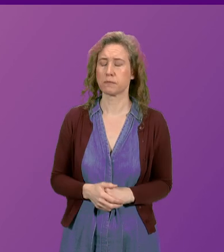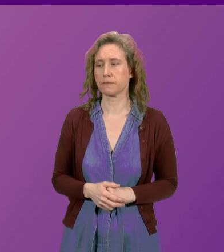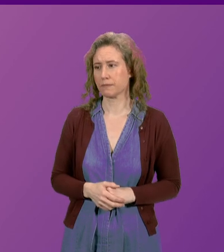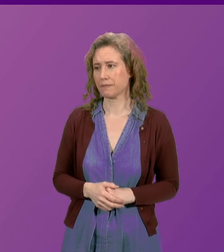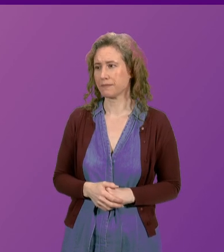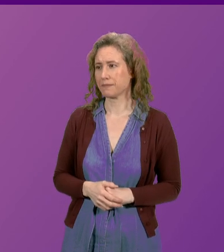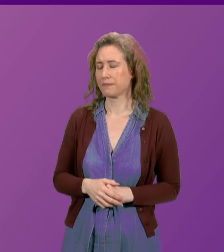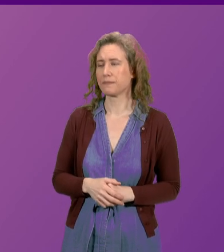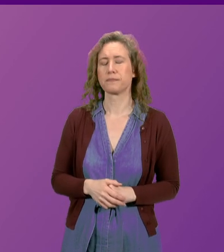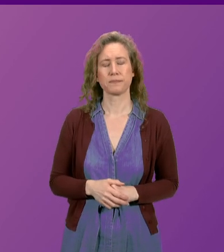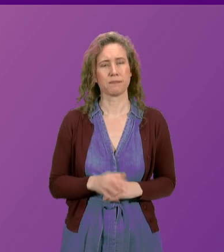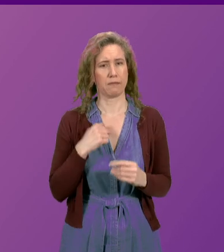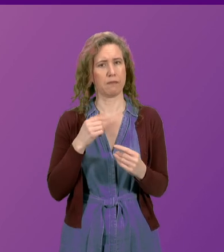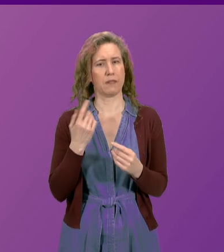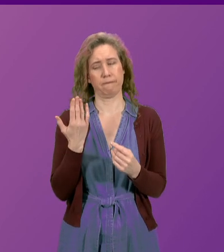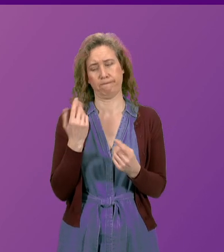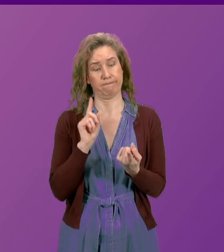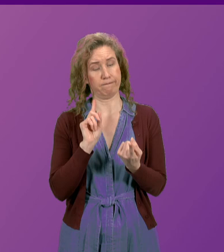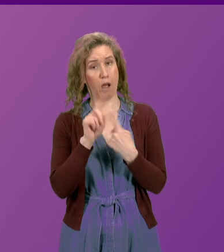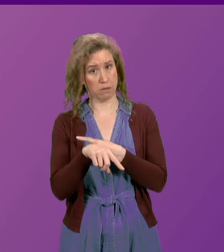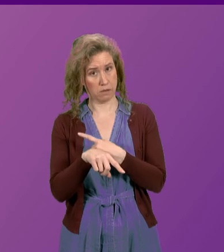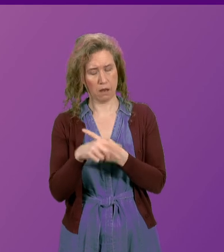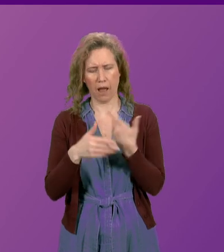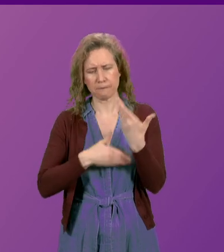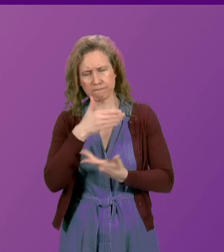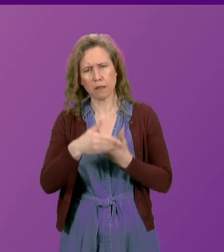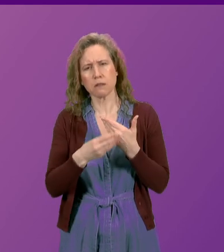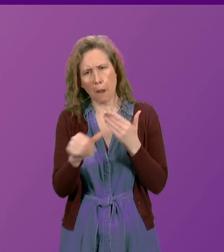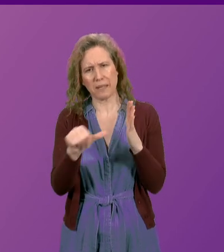In my earlier answer, I set out some of the issues that are driving that